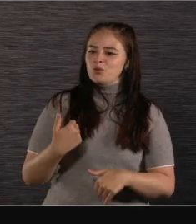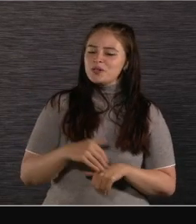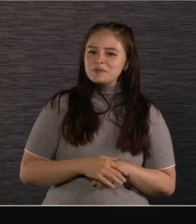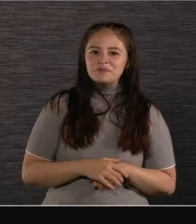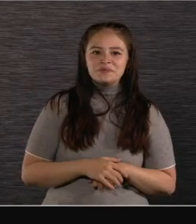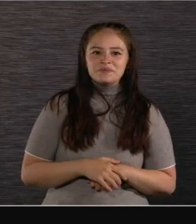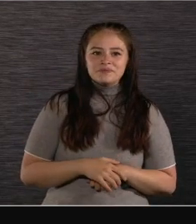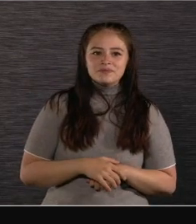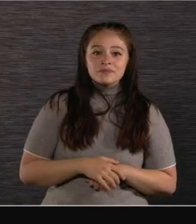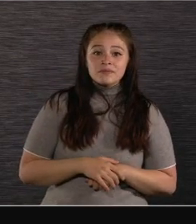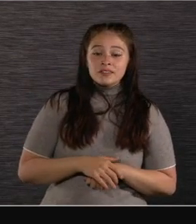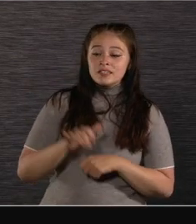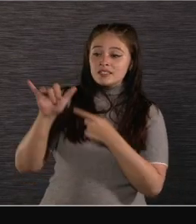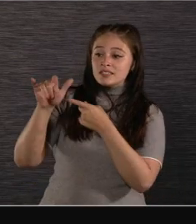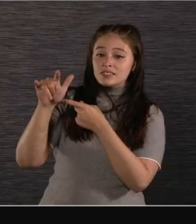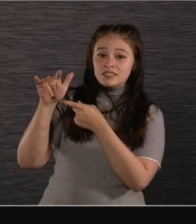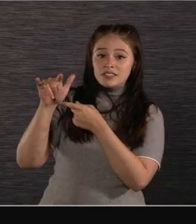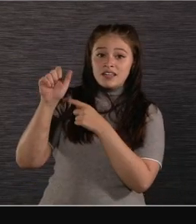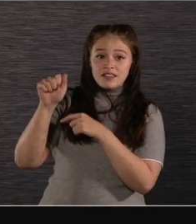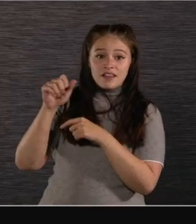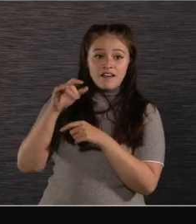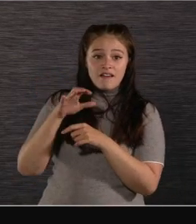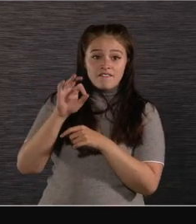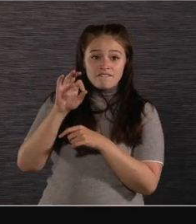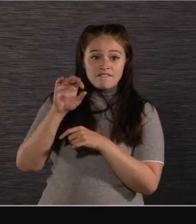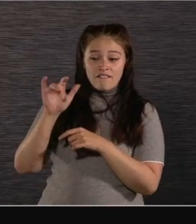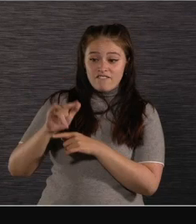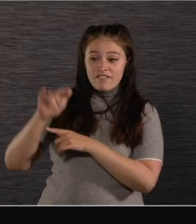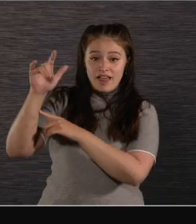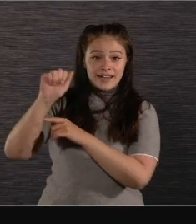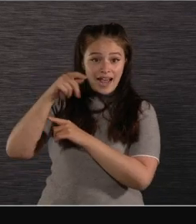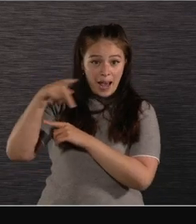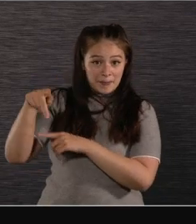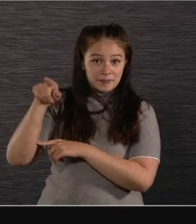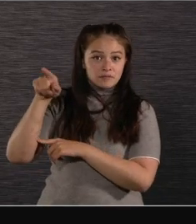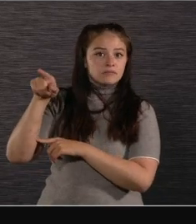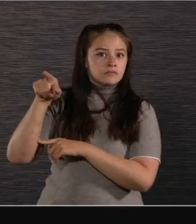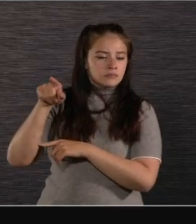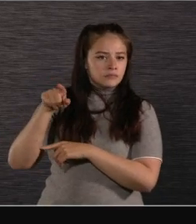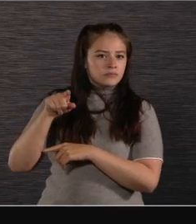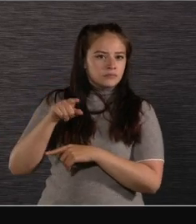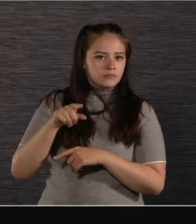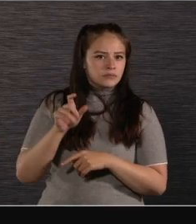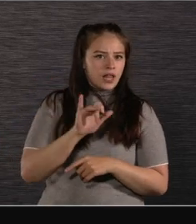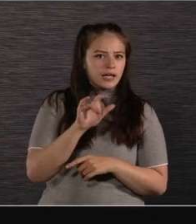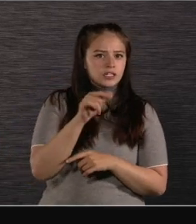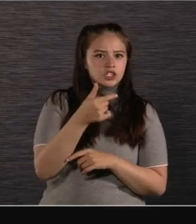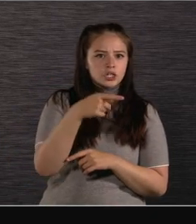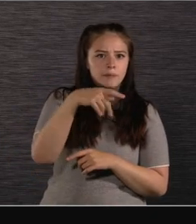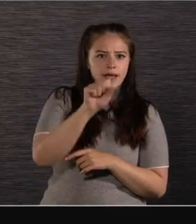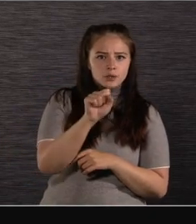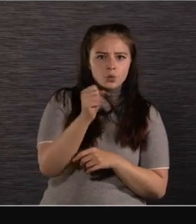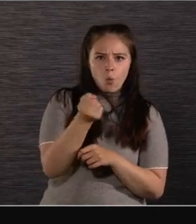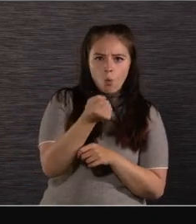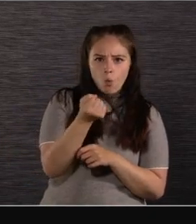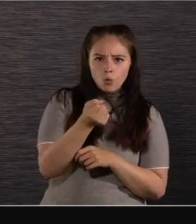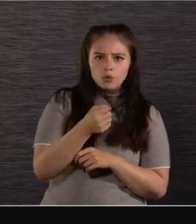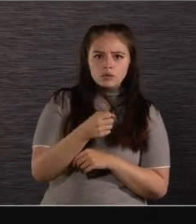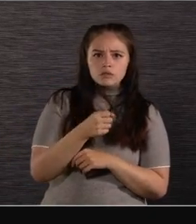The Airpeak flight app is intuitive and similar to other flight apps. Flight modes like GPS hold, velocity mode